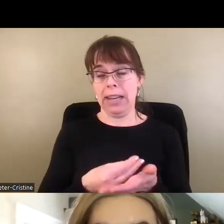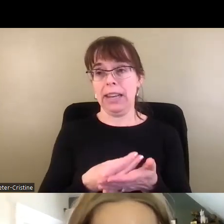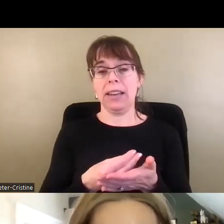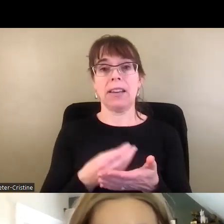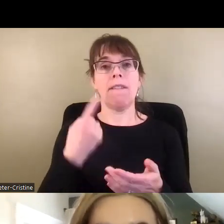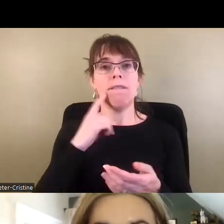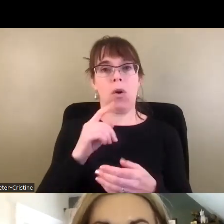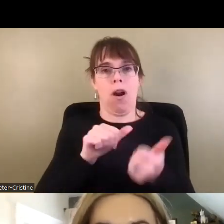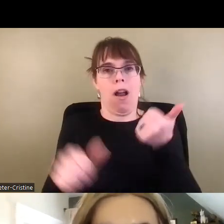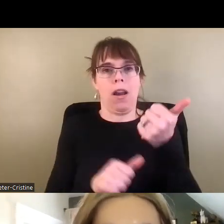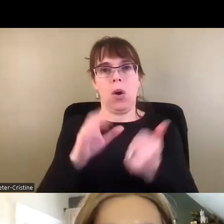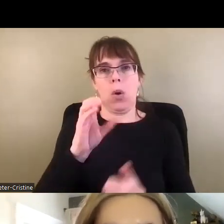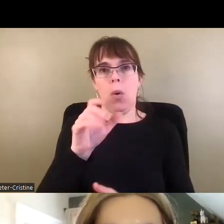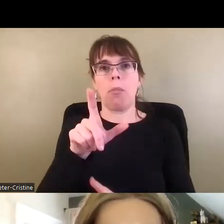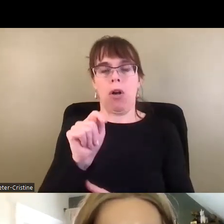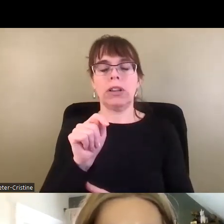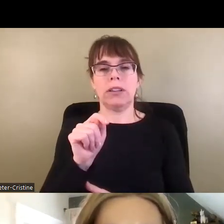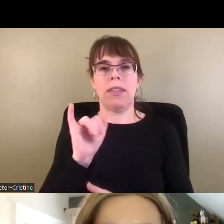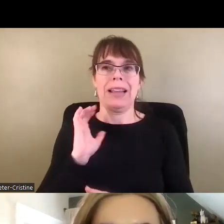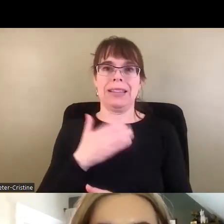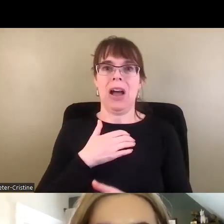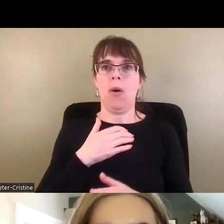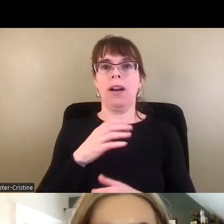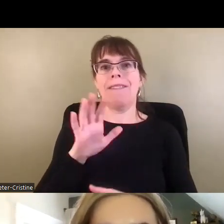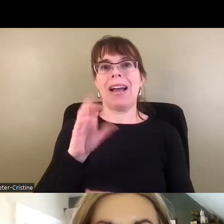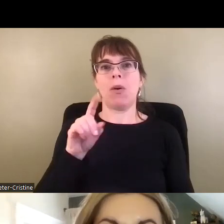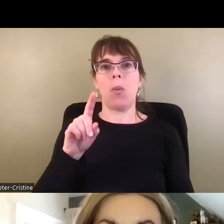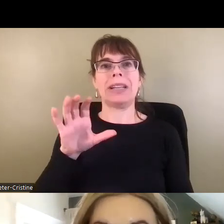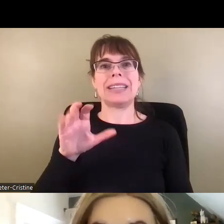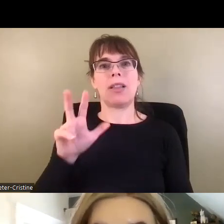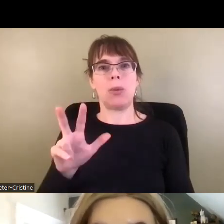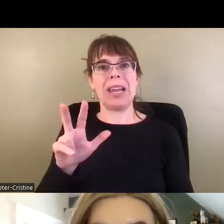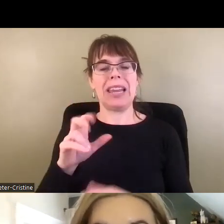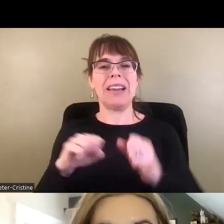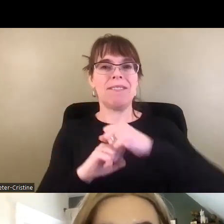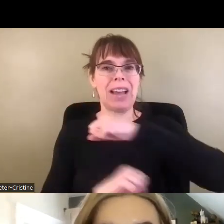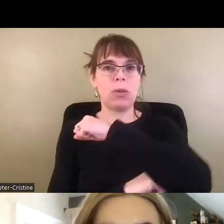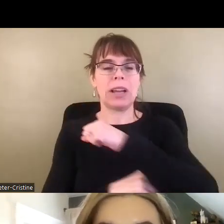Cobalt. Which is our larger 501(c) (3) foundation. A cool thing about the Abortion Fund - we